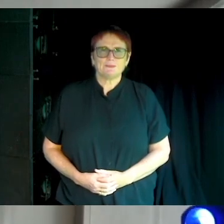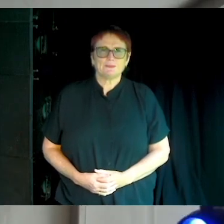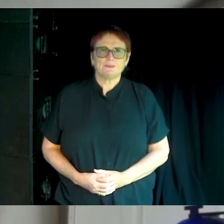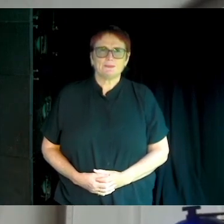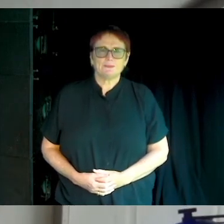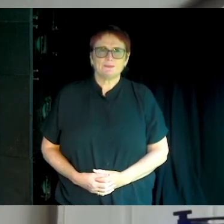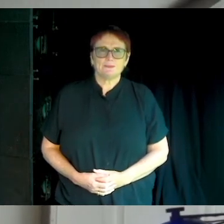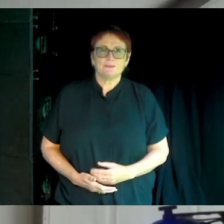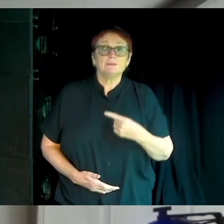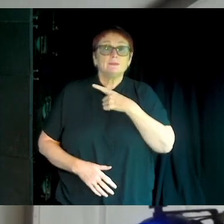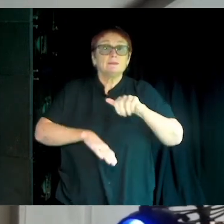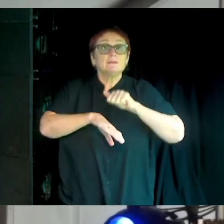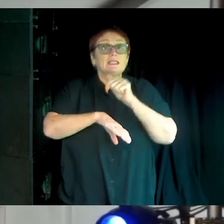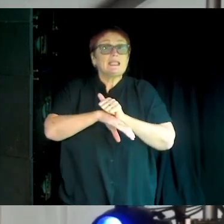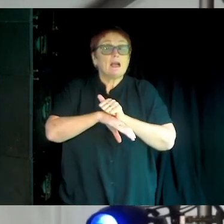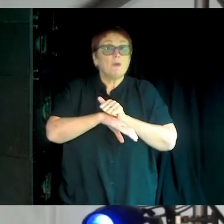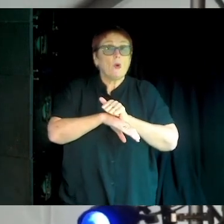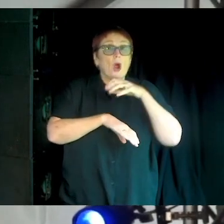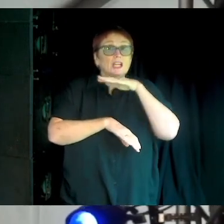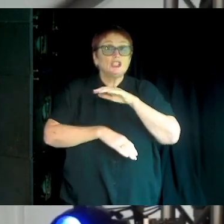this is the Singapore chili sauce that has already prepared